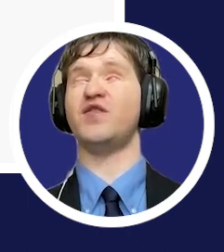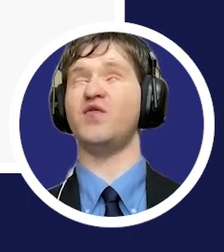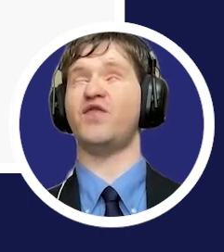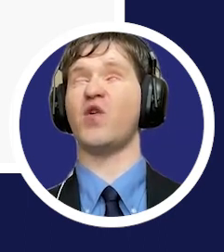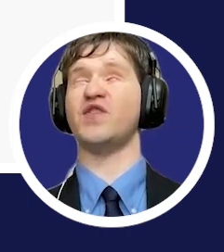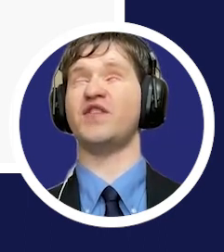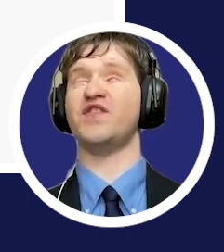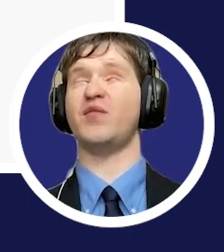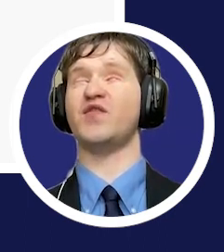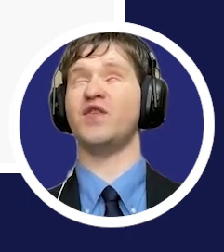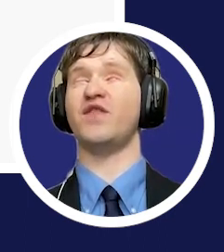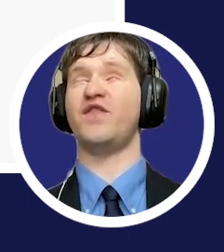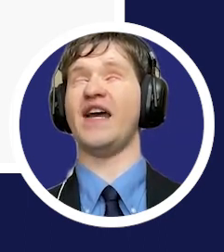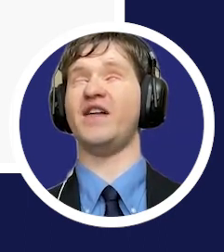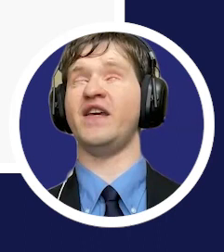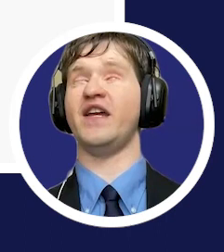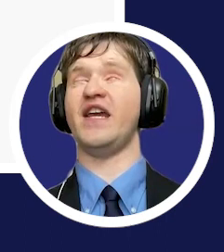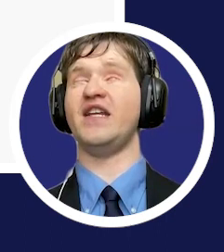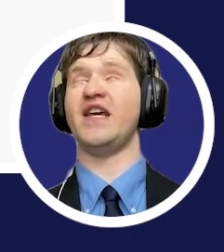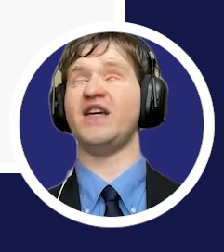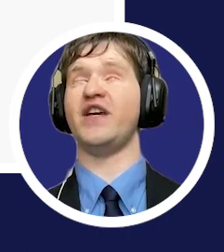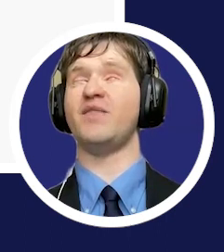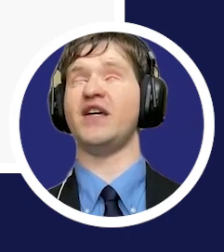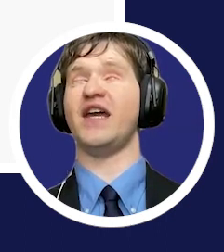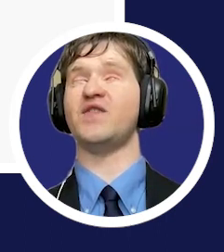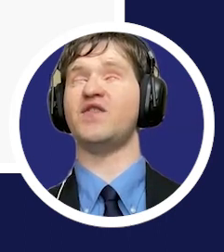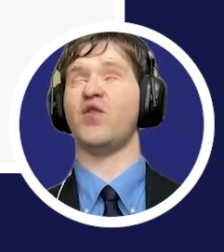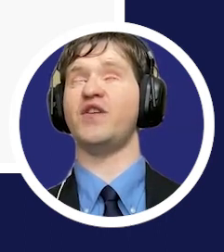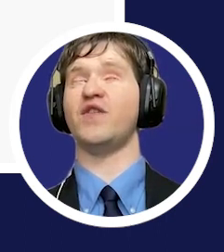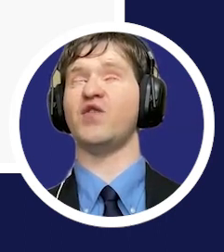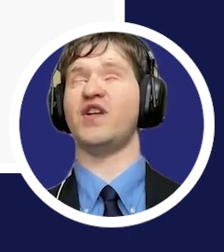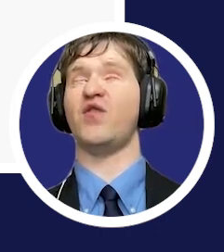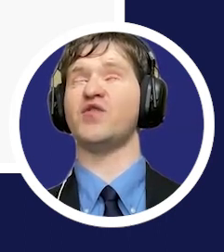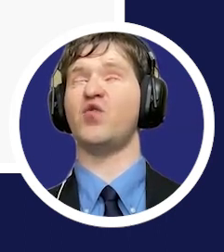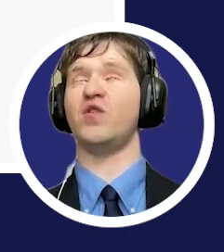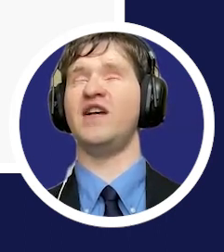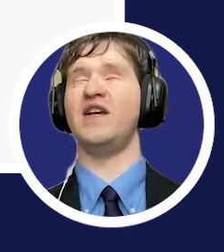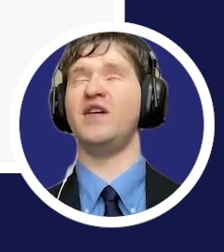to force a disabled student filing an ADA claim against your university or school